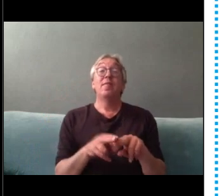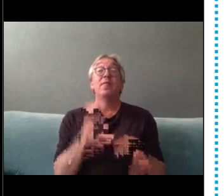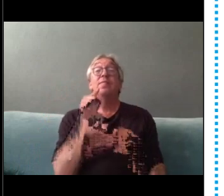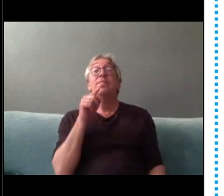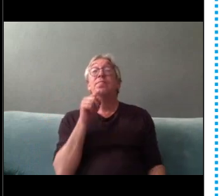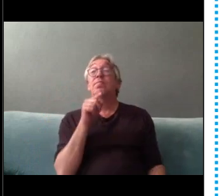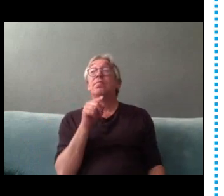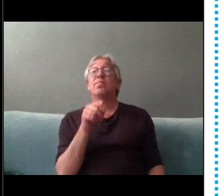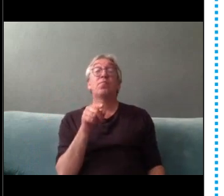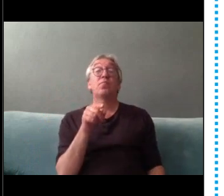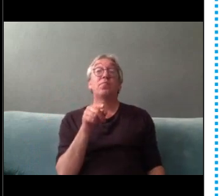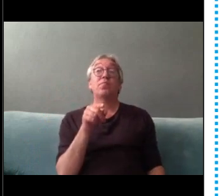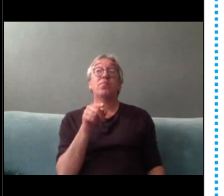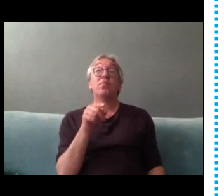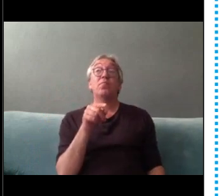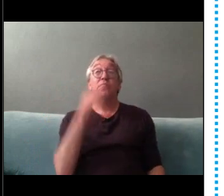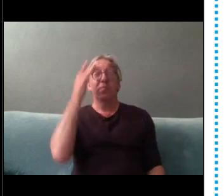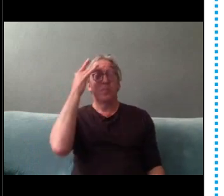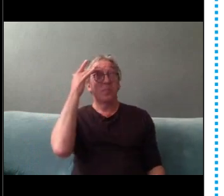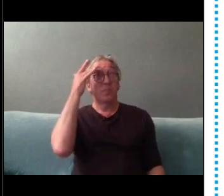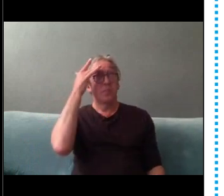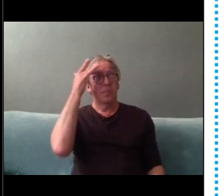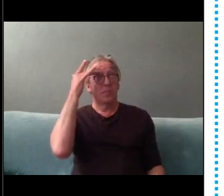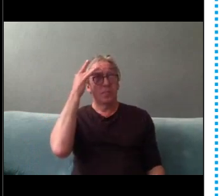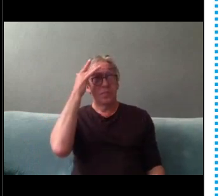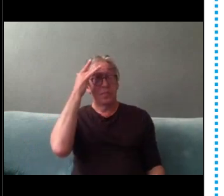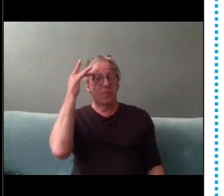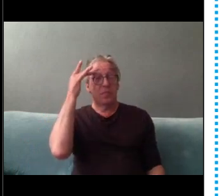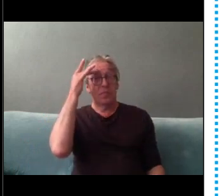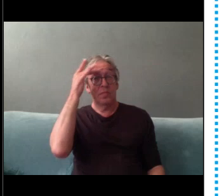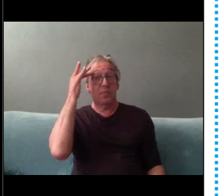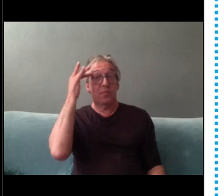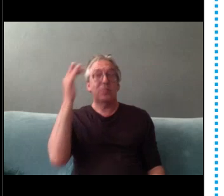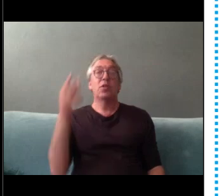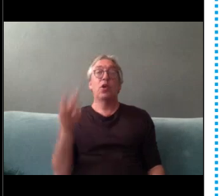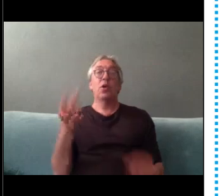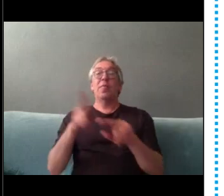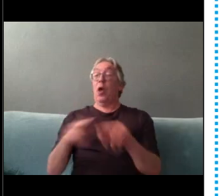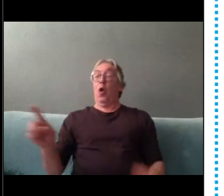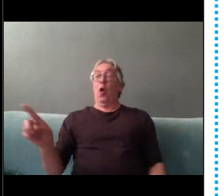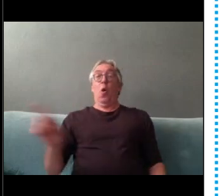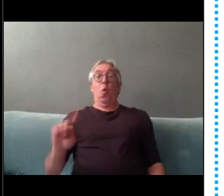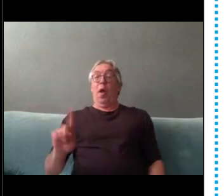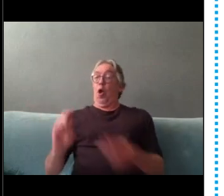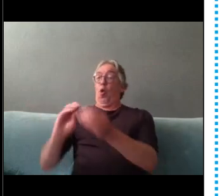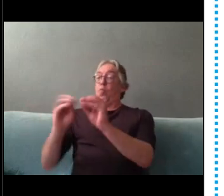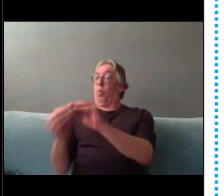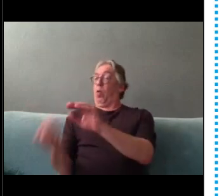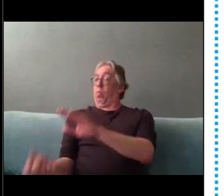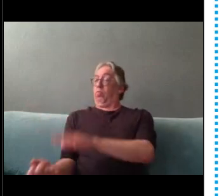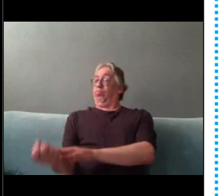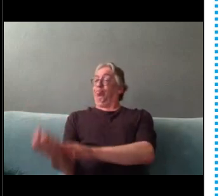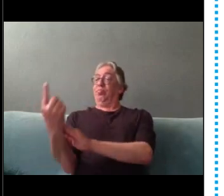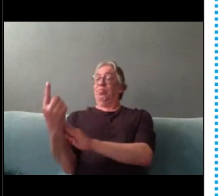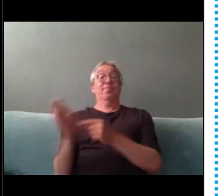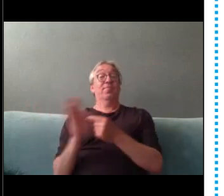then you have to contact the German National Enforcement Body. And they might be in touch with the Belgium one,